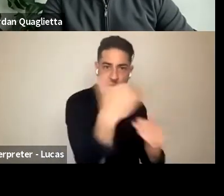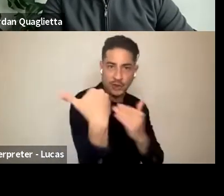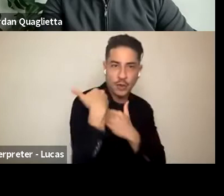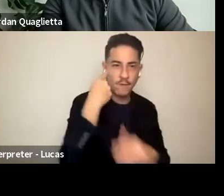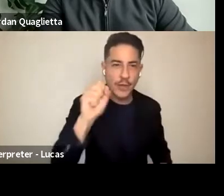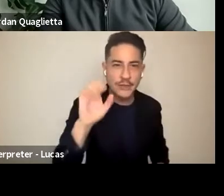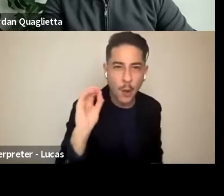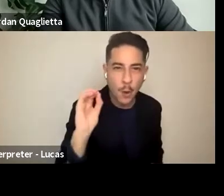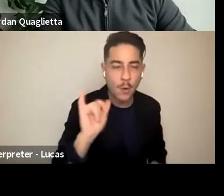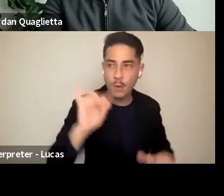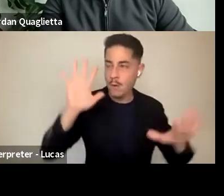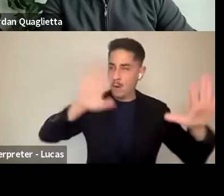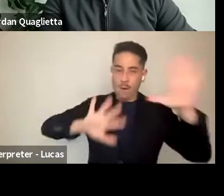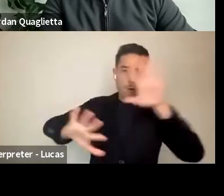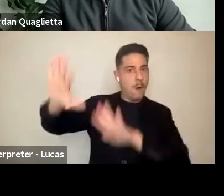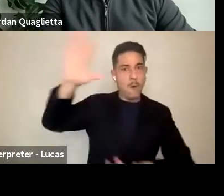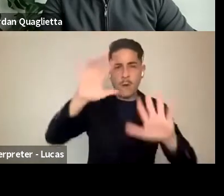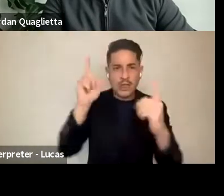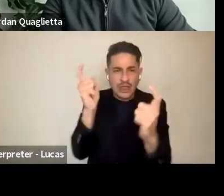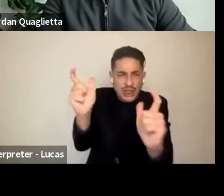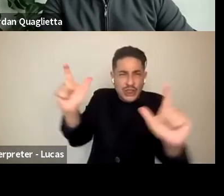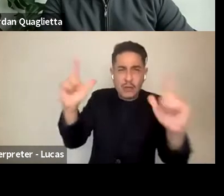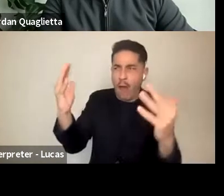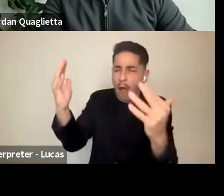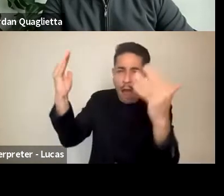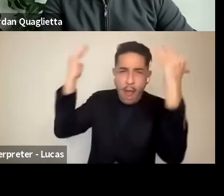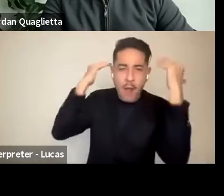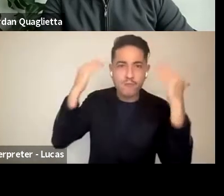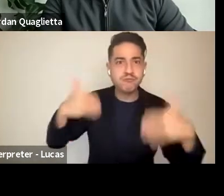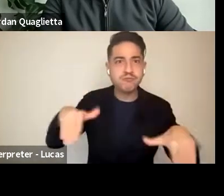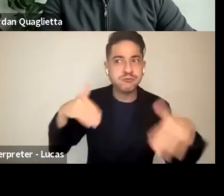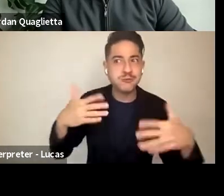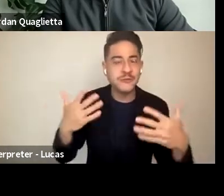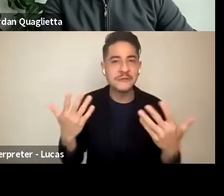And I can make this question broad or really specific, but